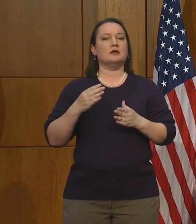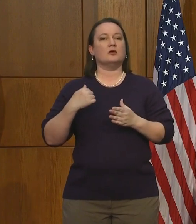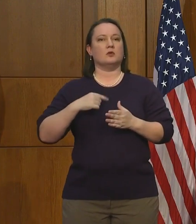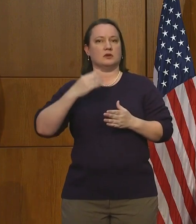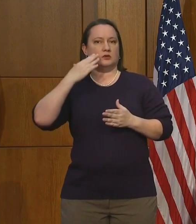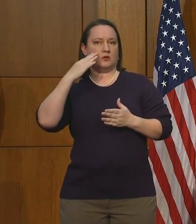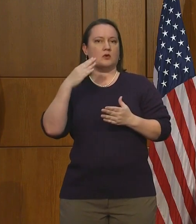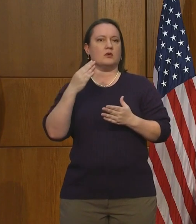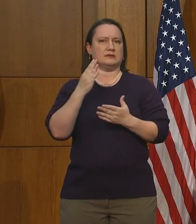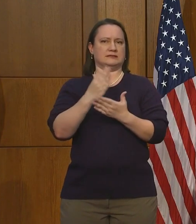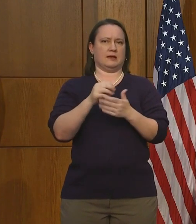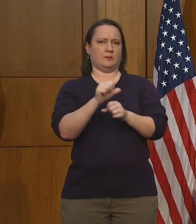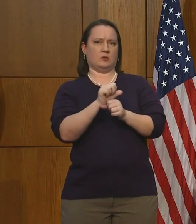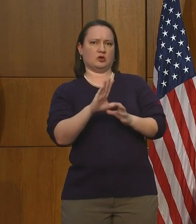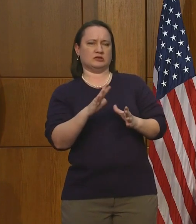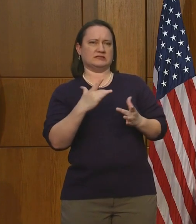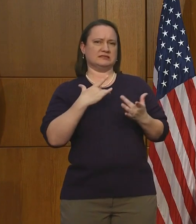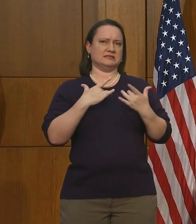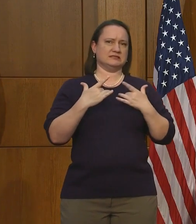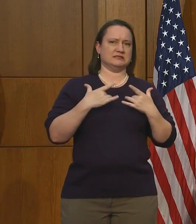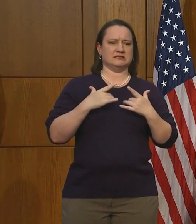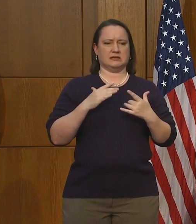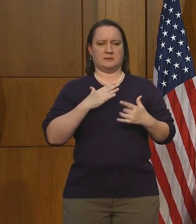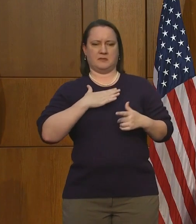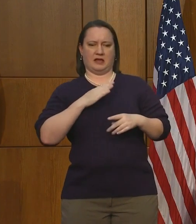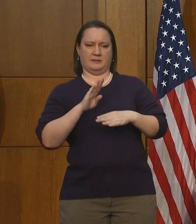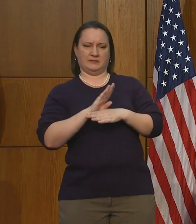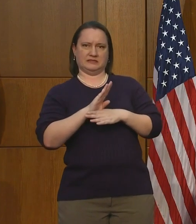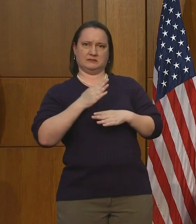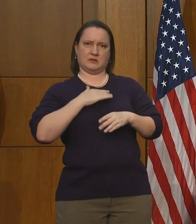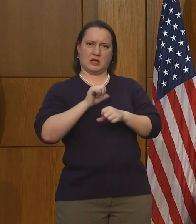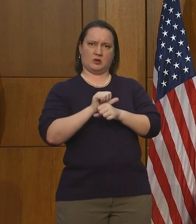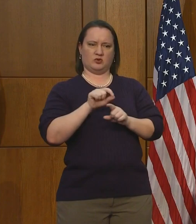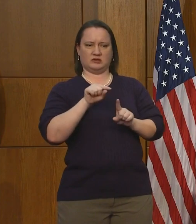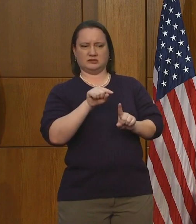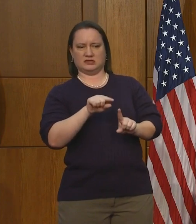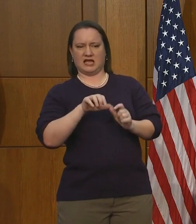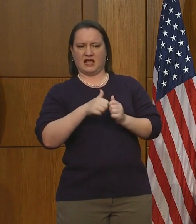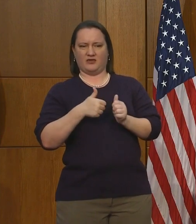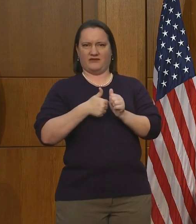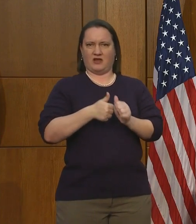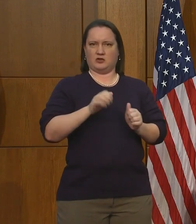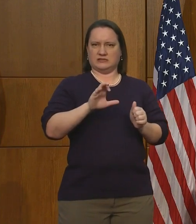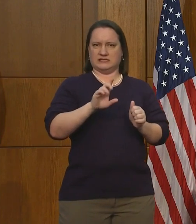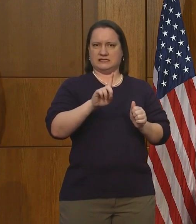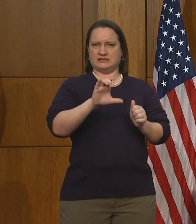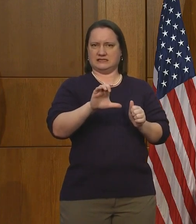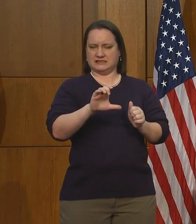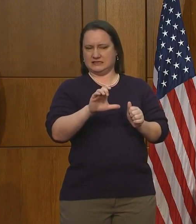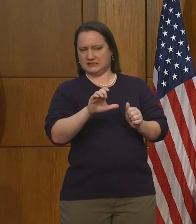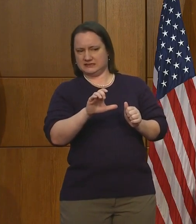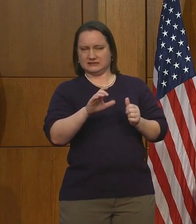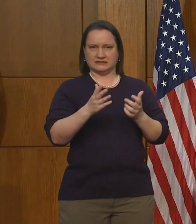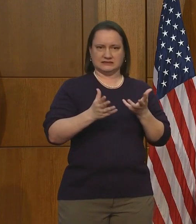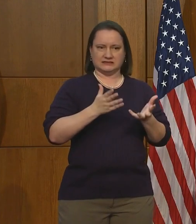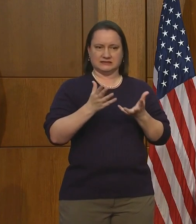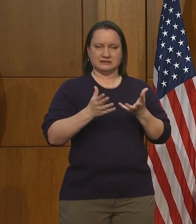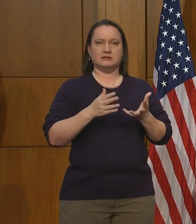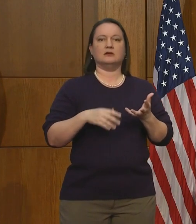PHASE ONE WE KNOW THAT WILL BE EMPLOYEES WHO HAVE CONCERNS ABOUT HOW THEIR WORK PLACES